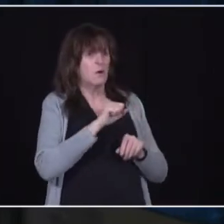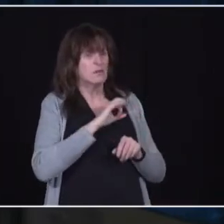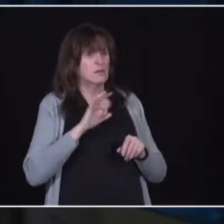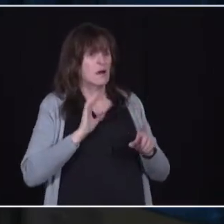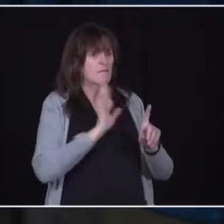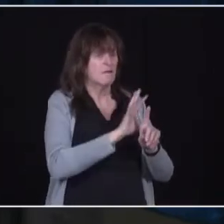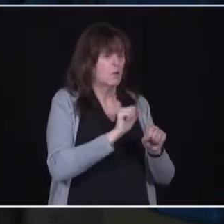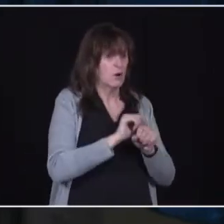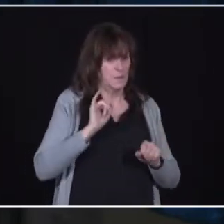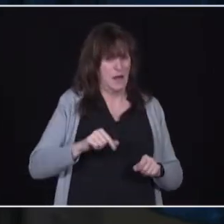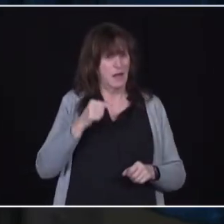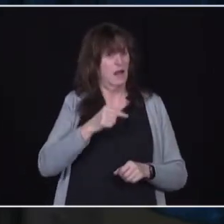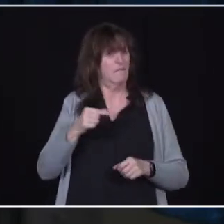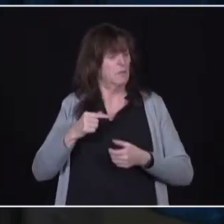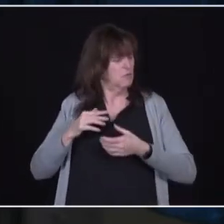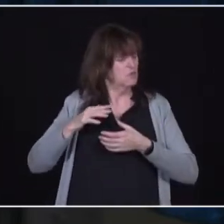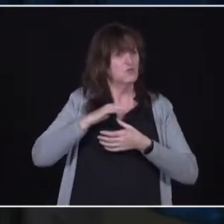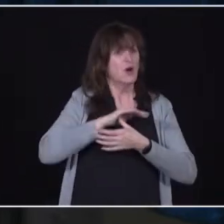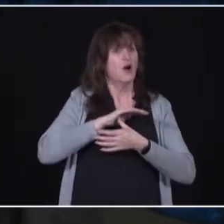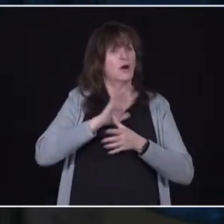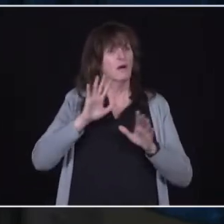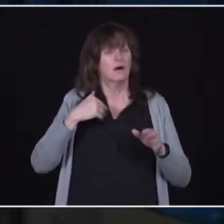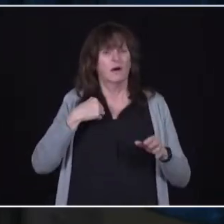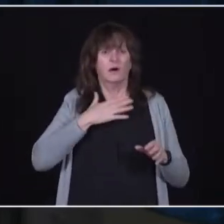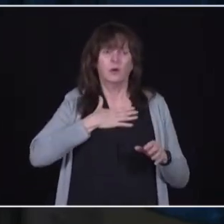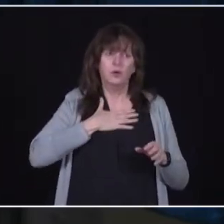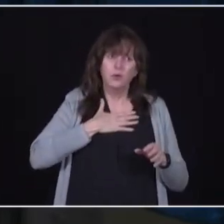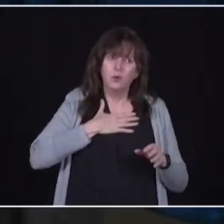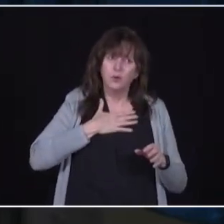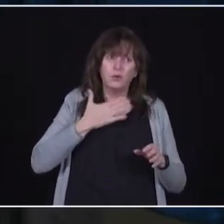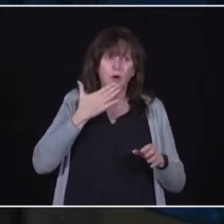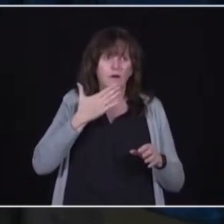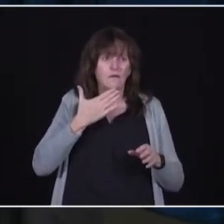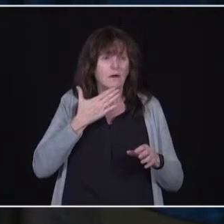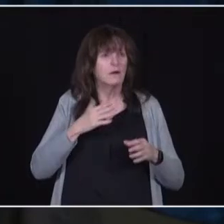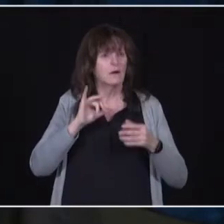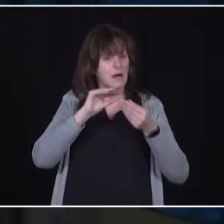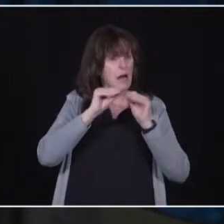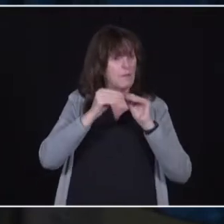care and numbers of staff to do and that with the priority and thankfully so.